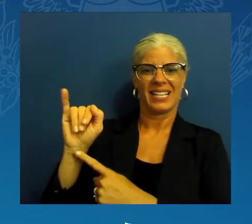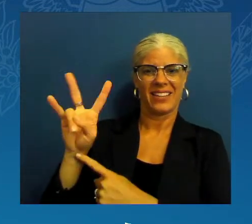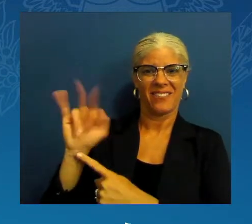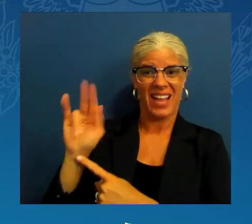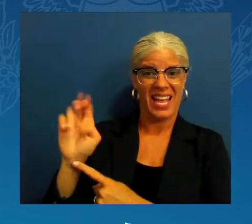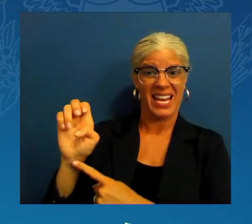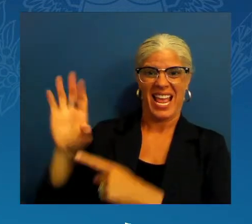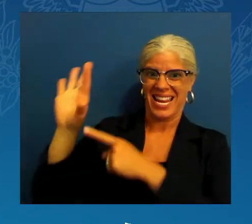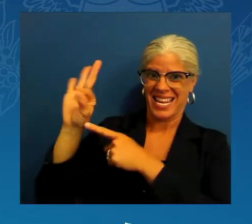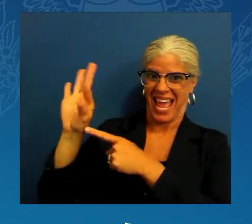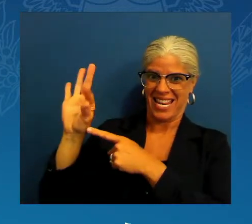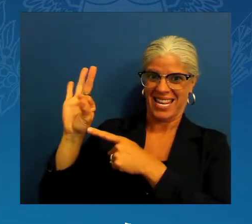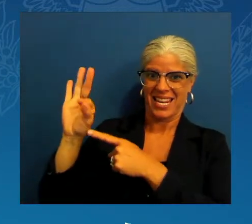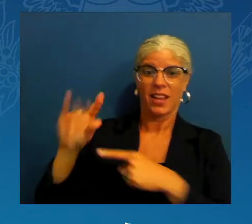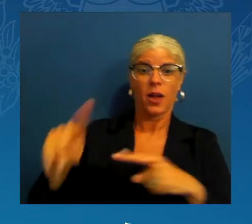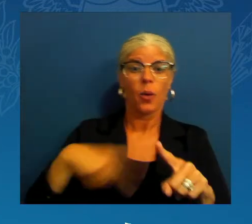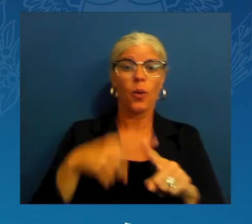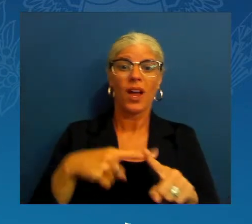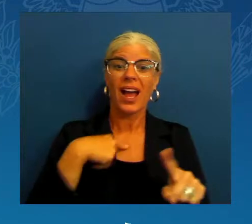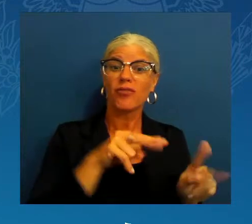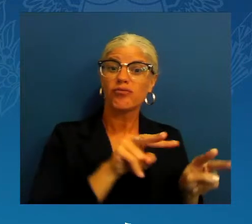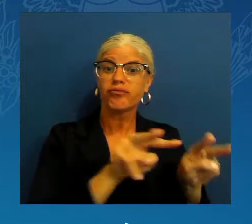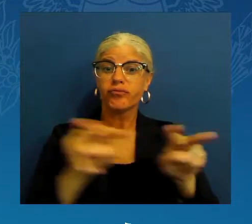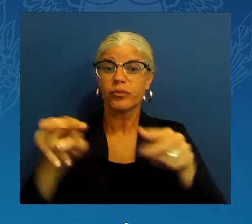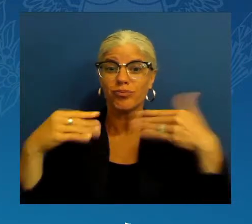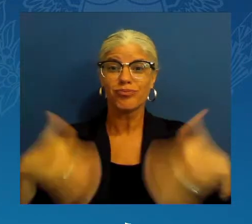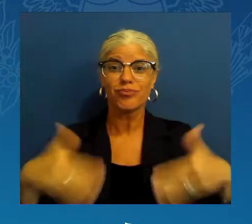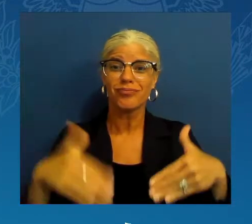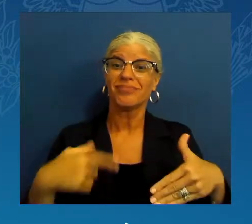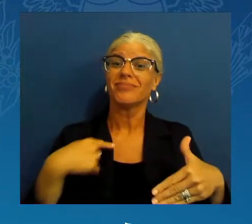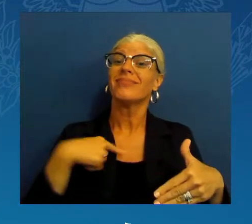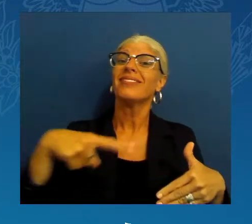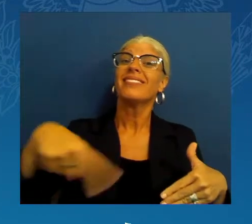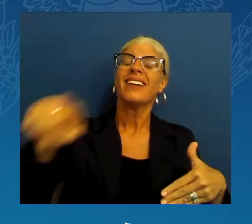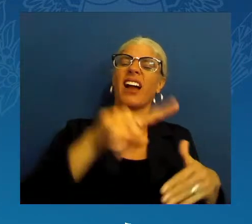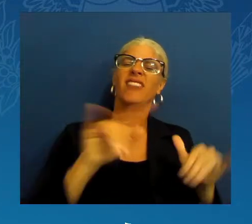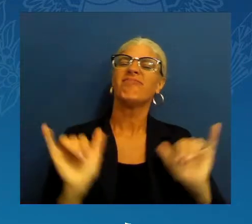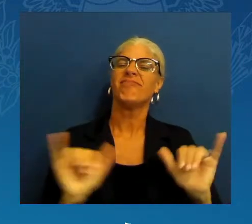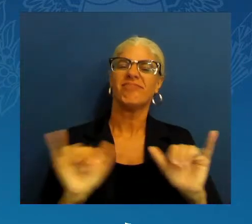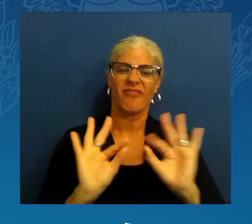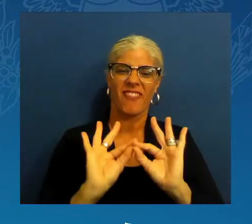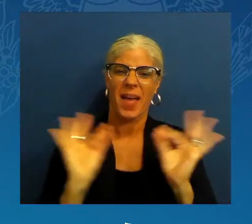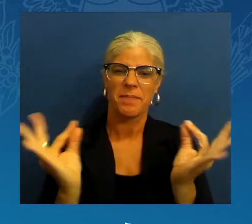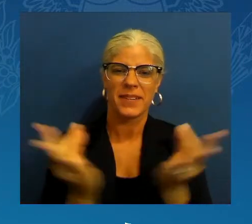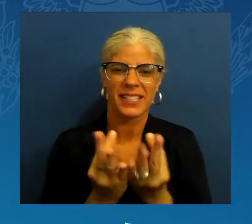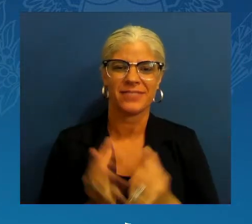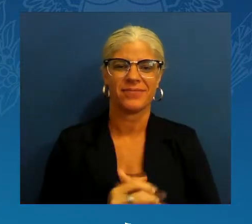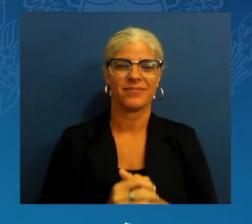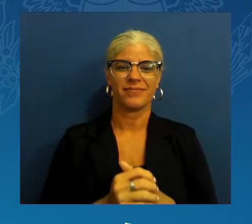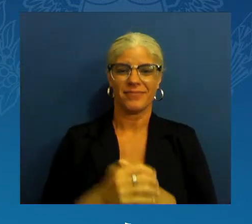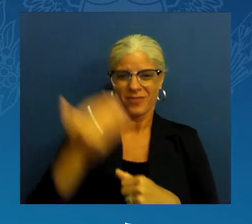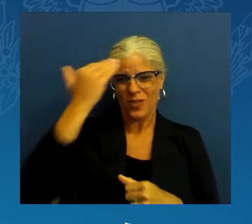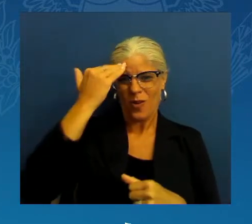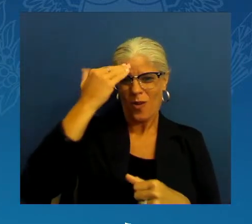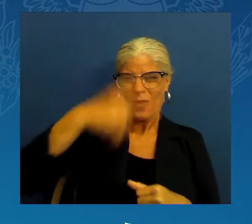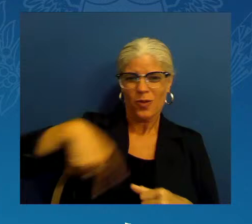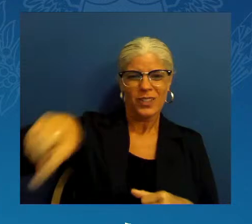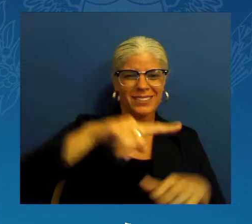And, you know, we all -- we share a vision for the future of our nation. Ours is a vision of a future